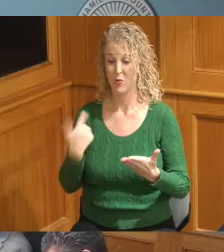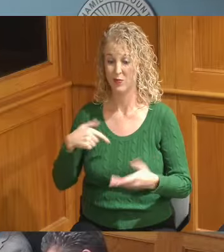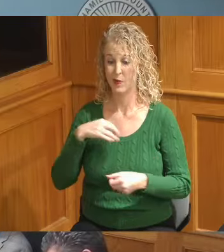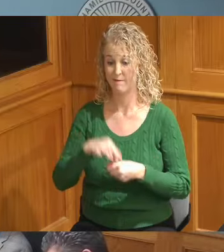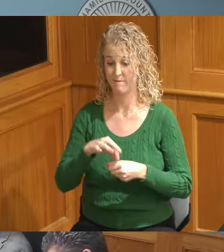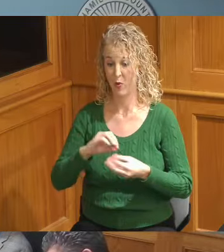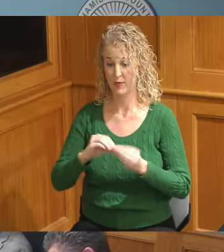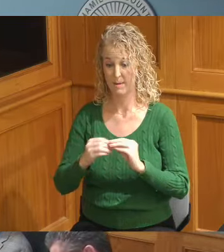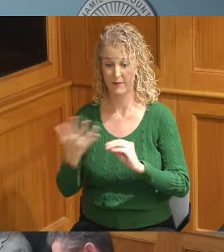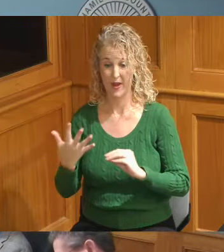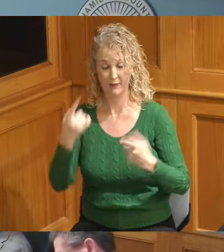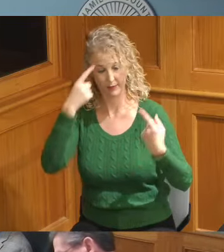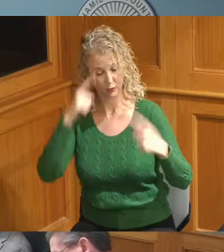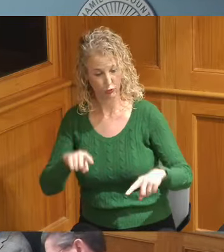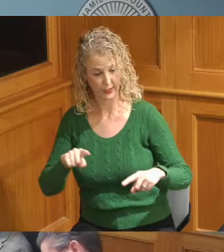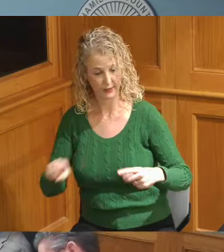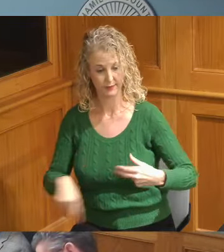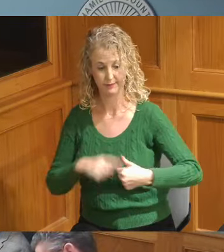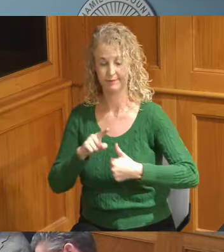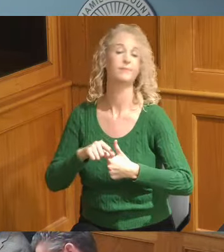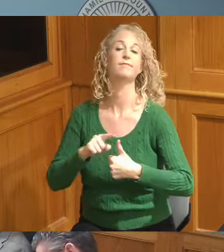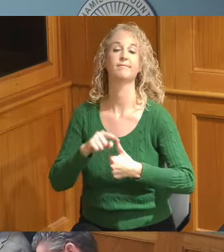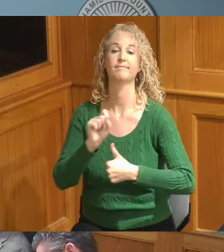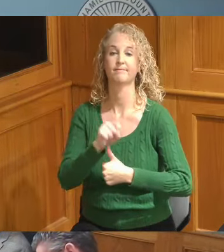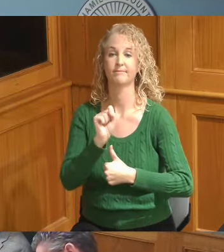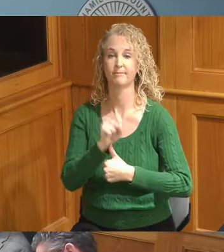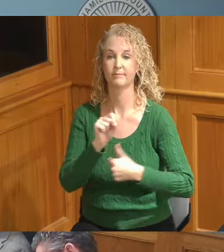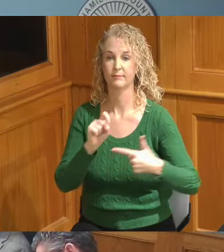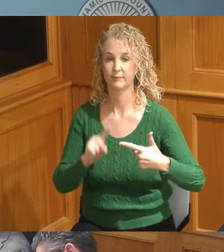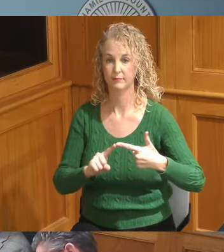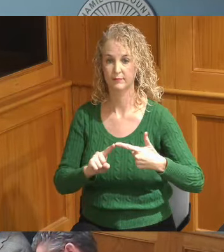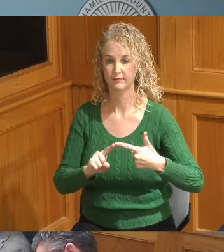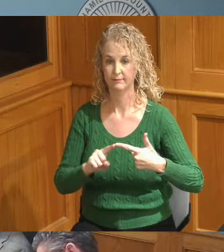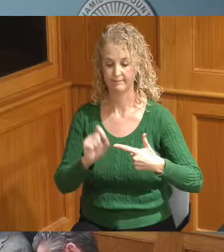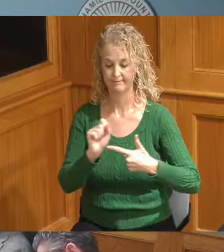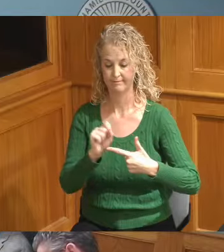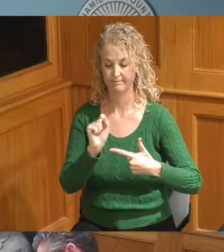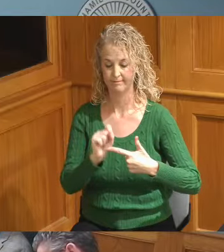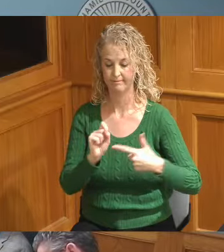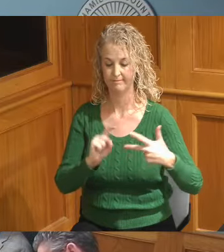leave five. Second. Commissioner Driehaus. Yes. Commissioner Summerow Dumas. Yes. Commissioner